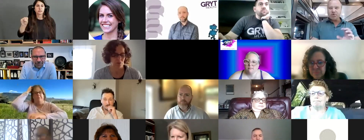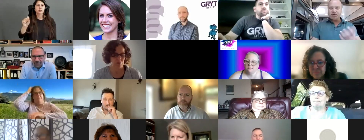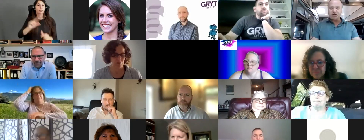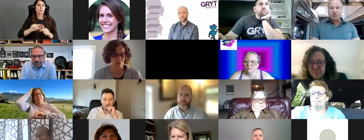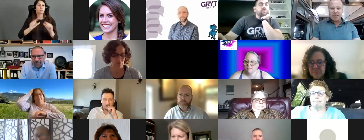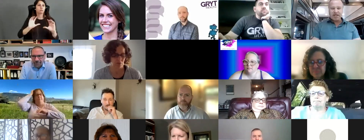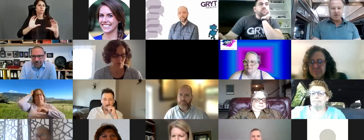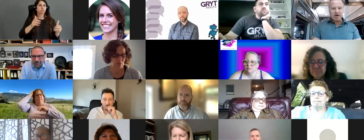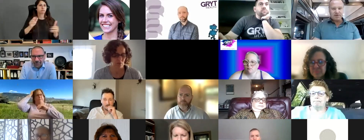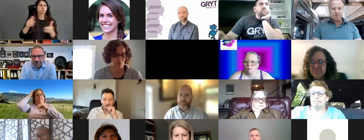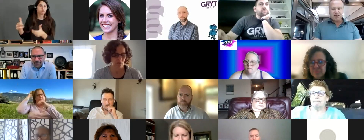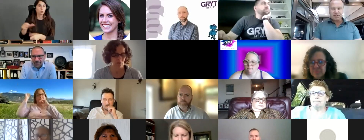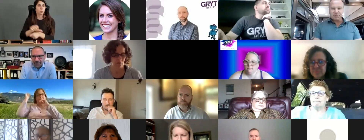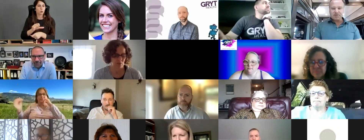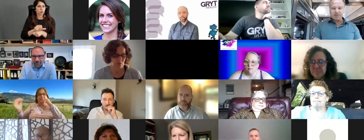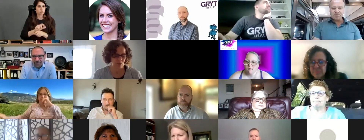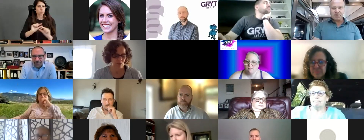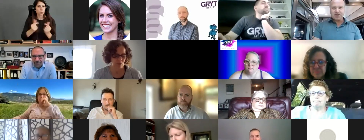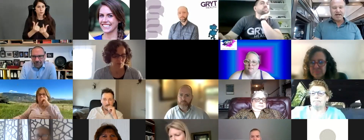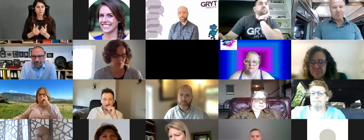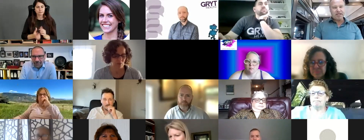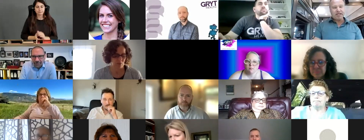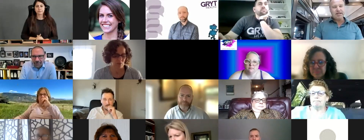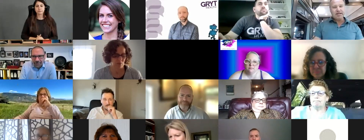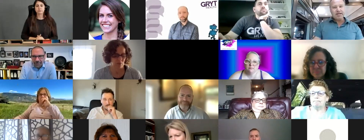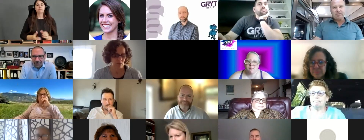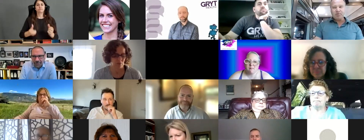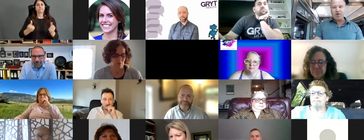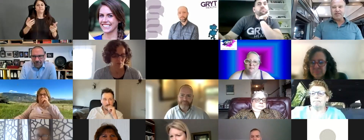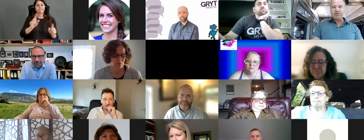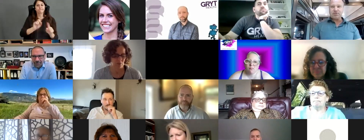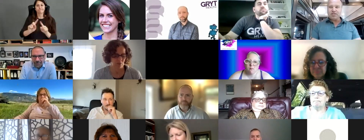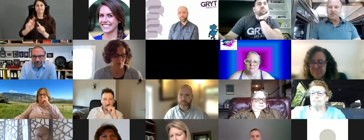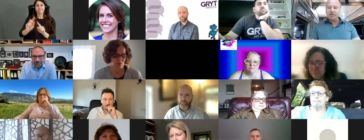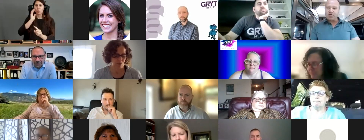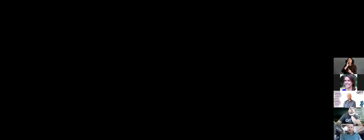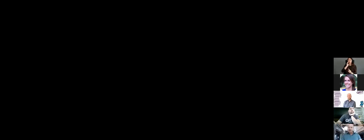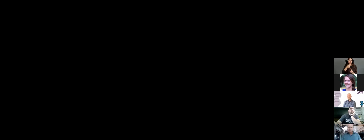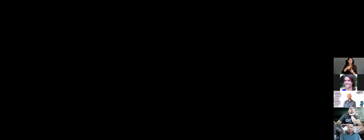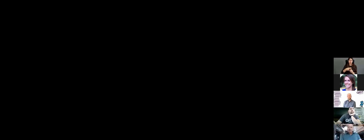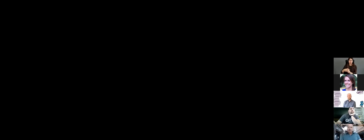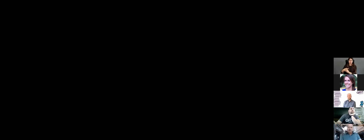With so many awareness months this month happening, we wanted to just give a quick overview